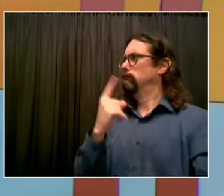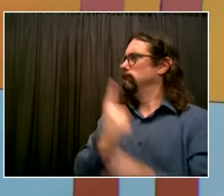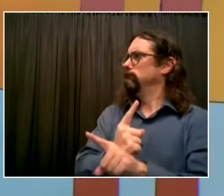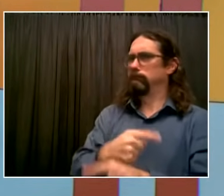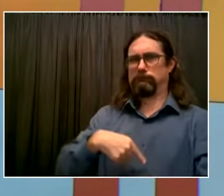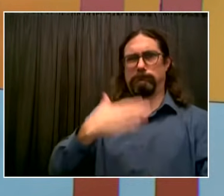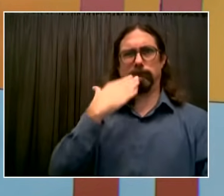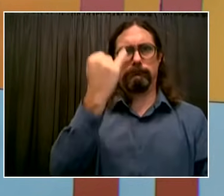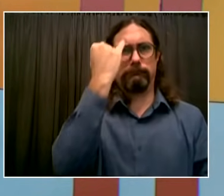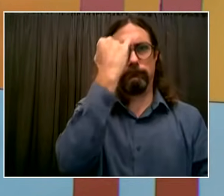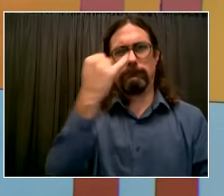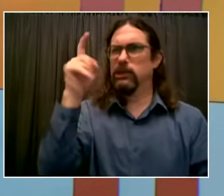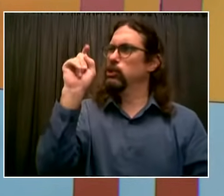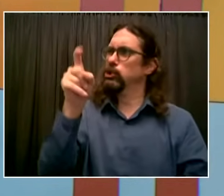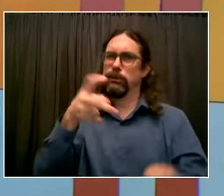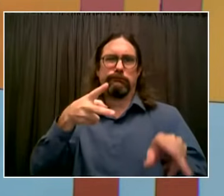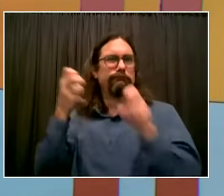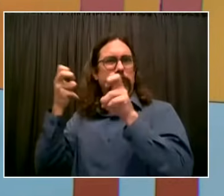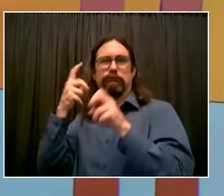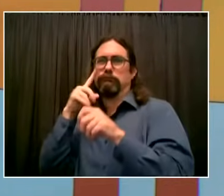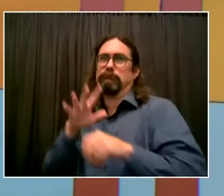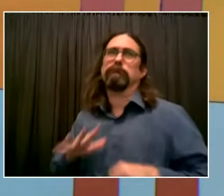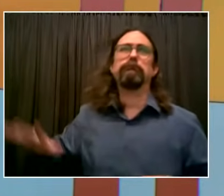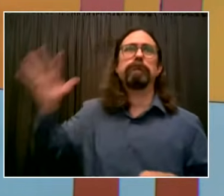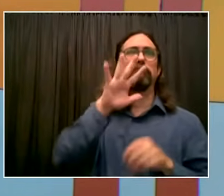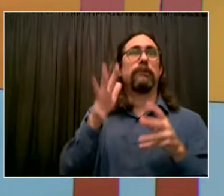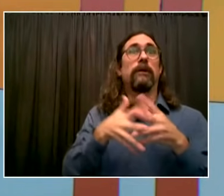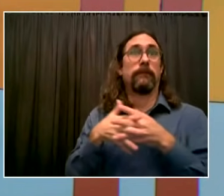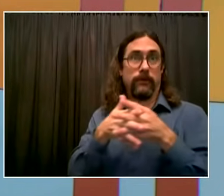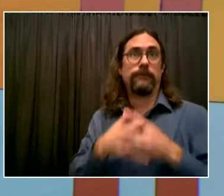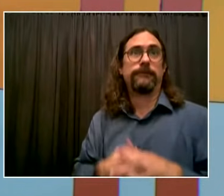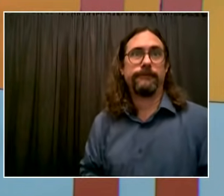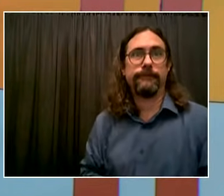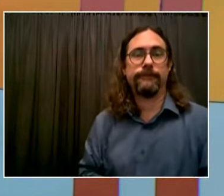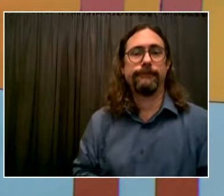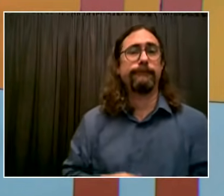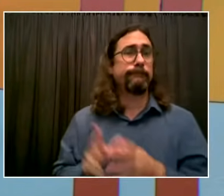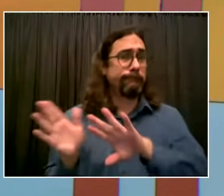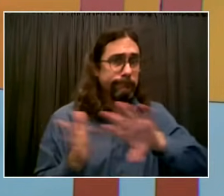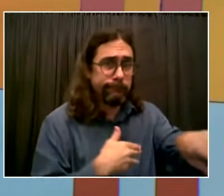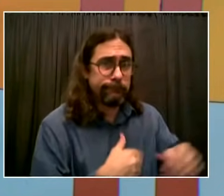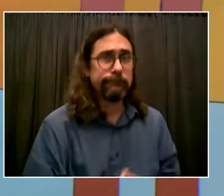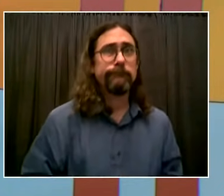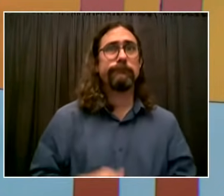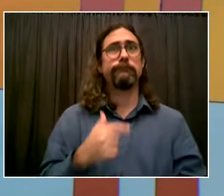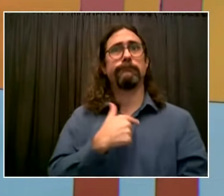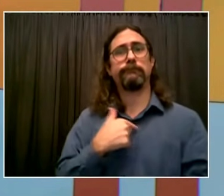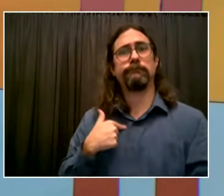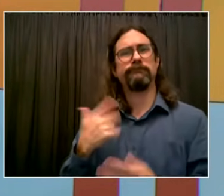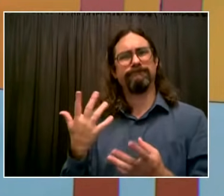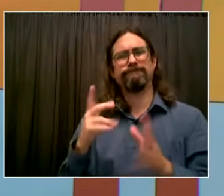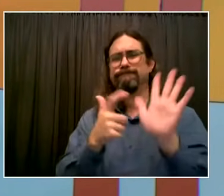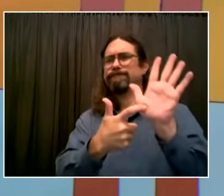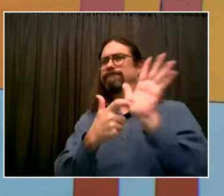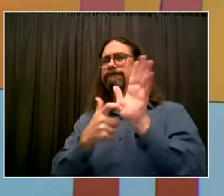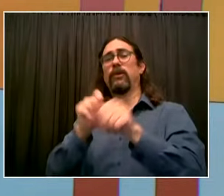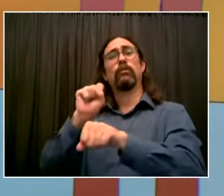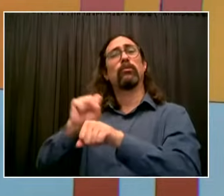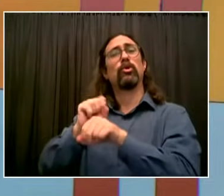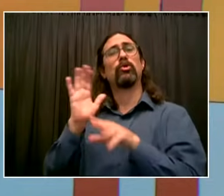COUNTRY. THE WORK FCEOR MANDATES THAT WE PUT IN PLACE FOR OUR PUBLIC WORKPLACE WERE ALL OVER THE